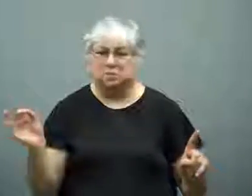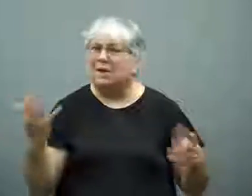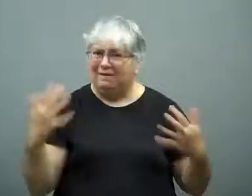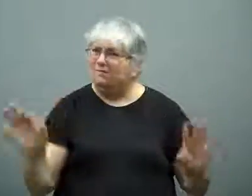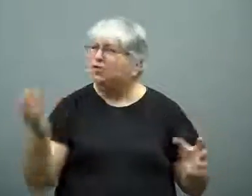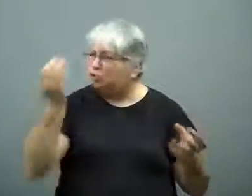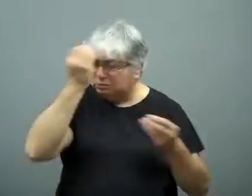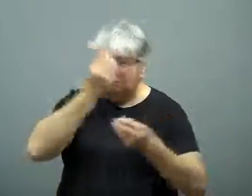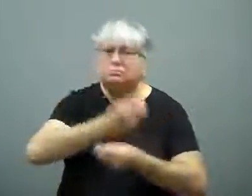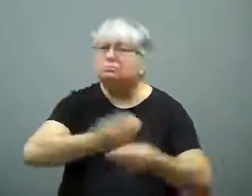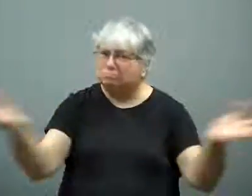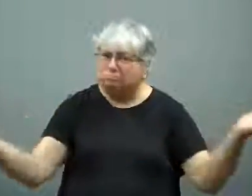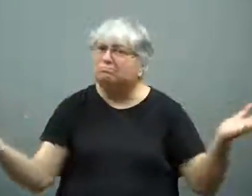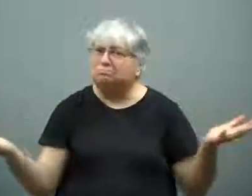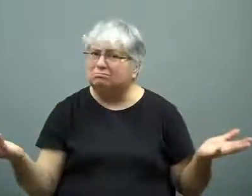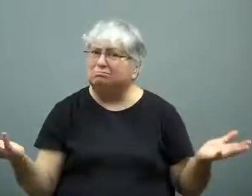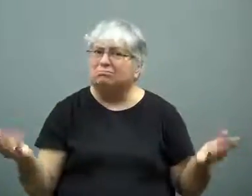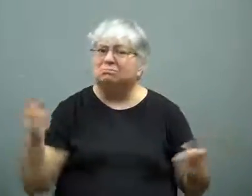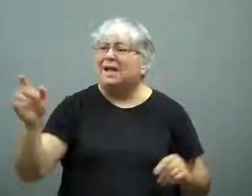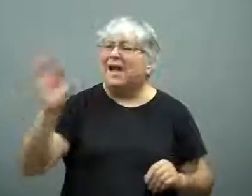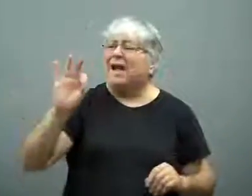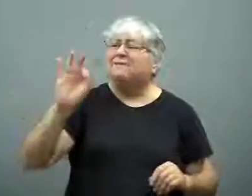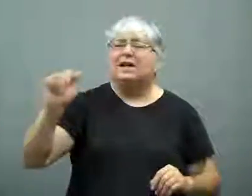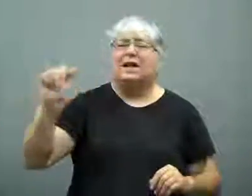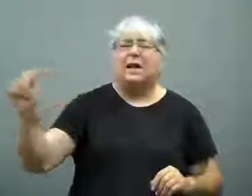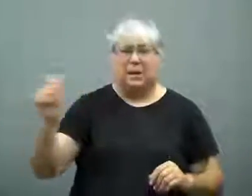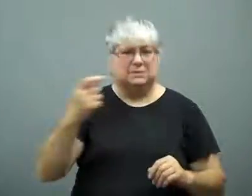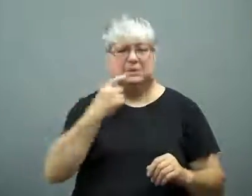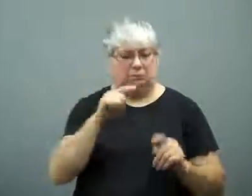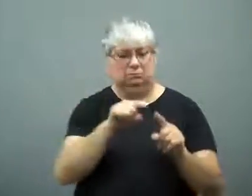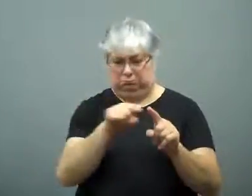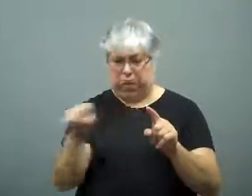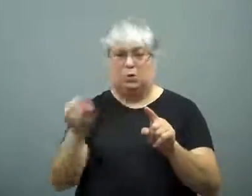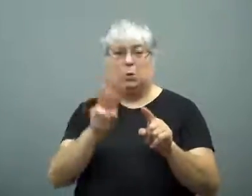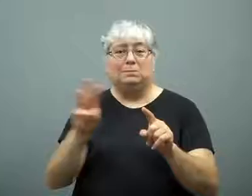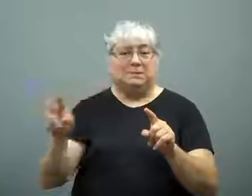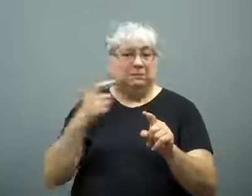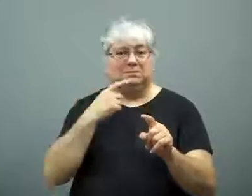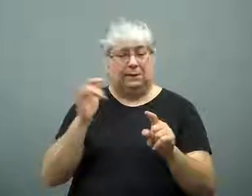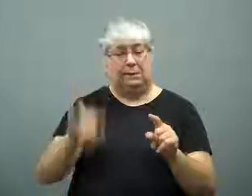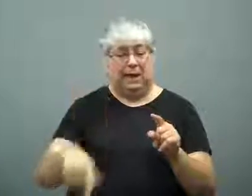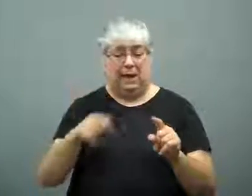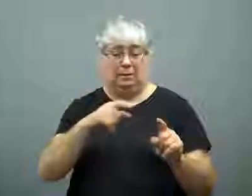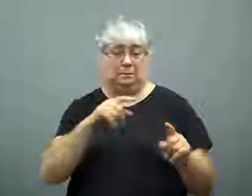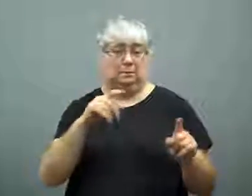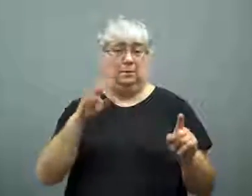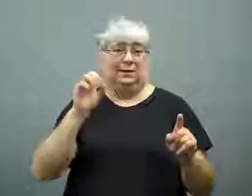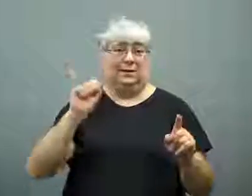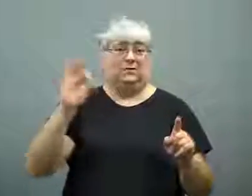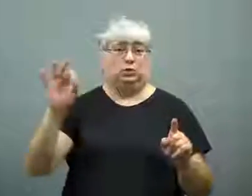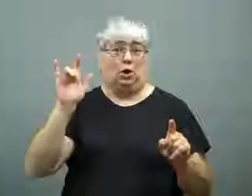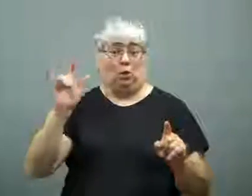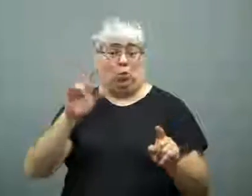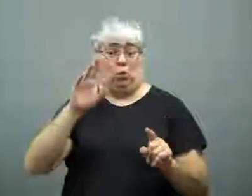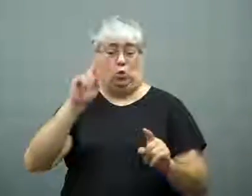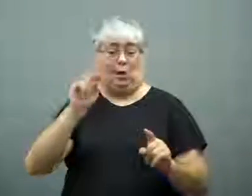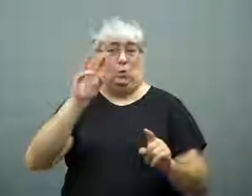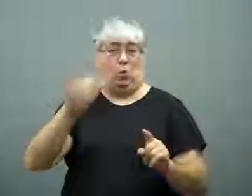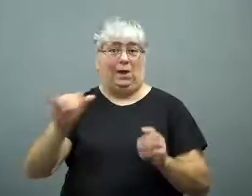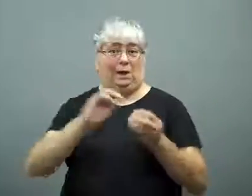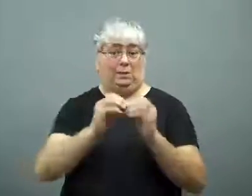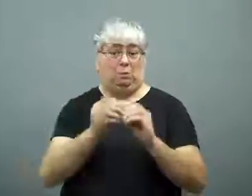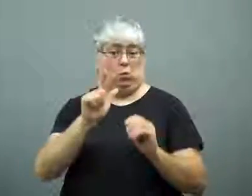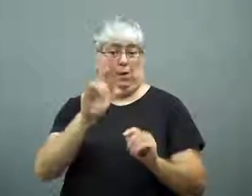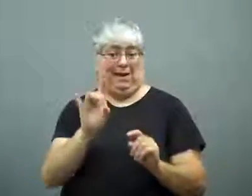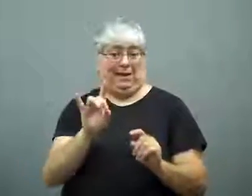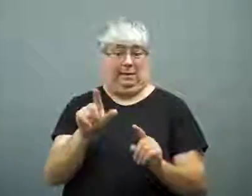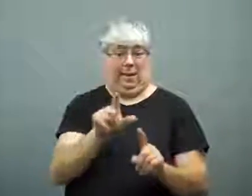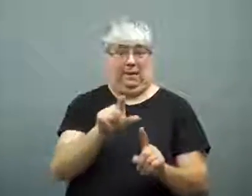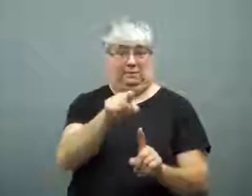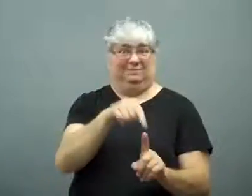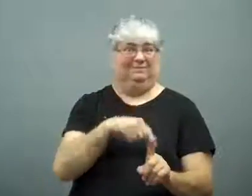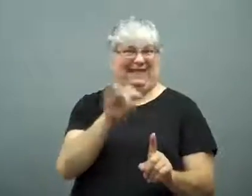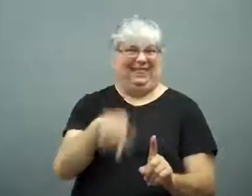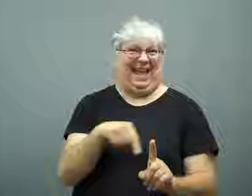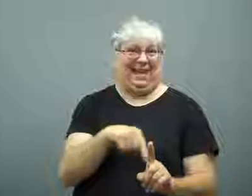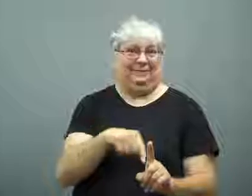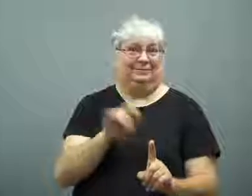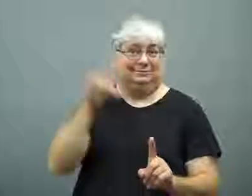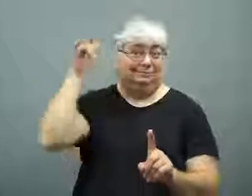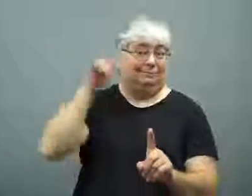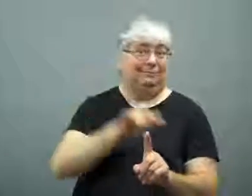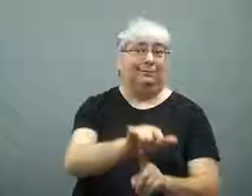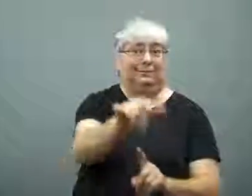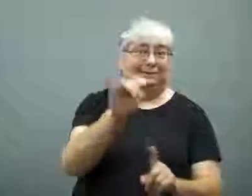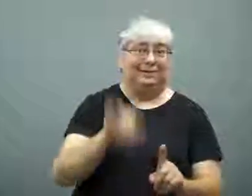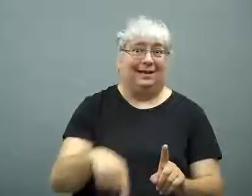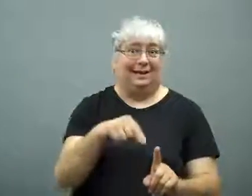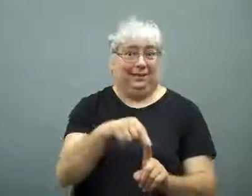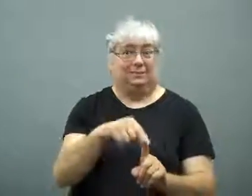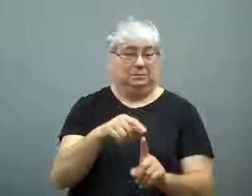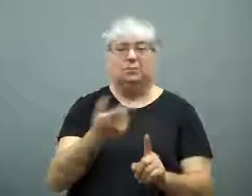Notification had been sent out. The FAA website